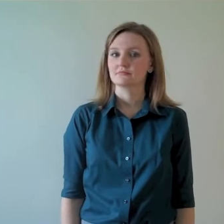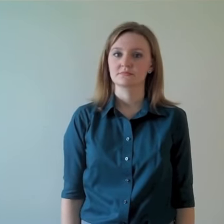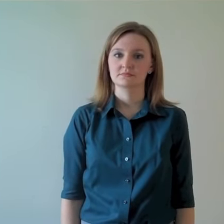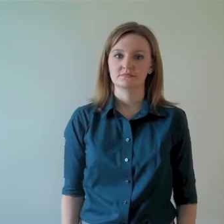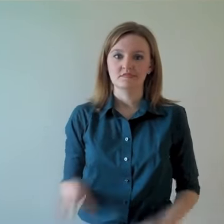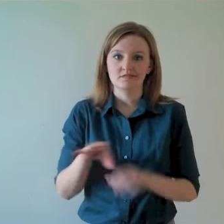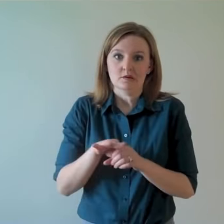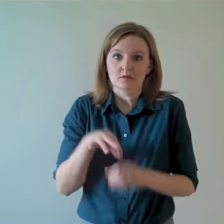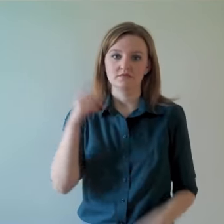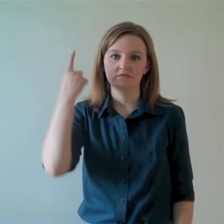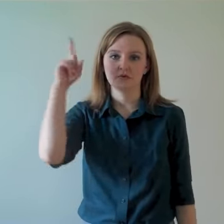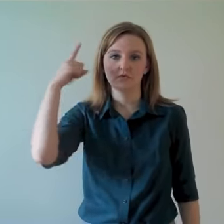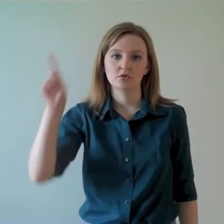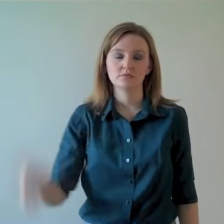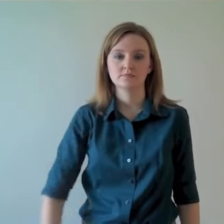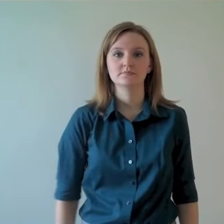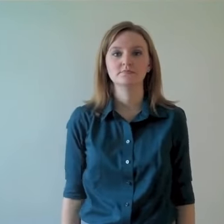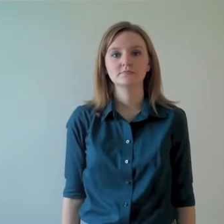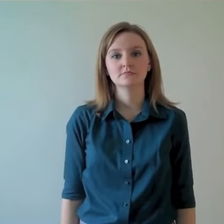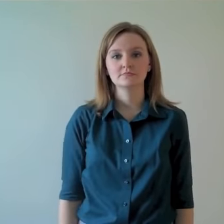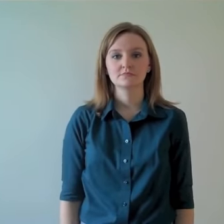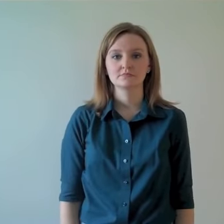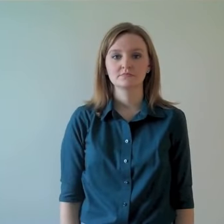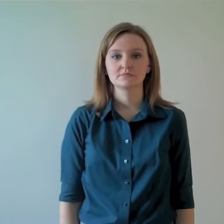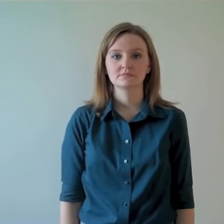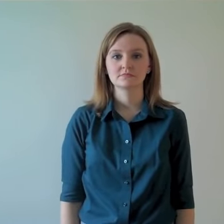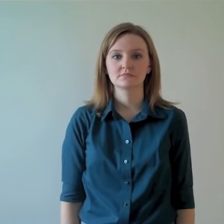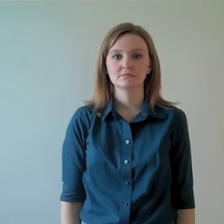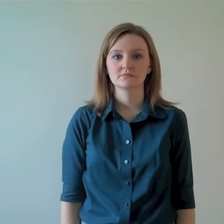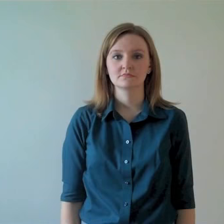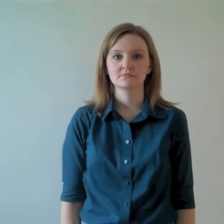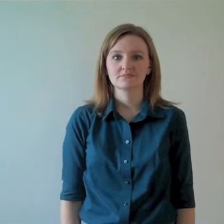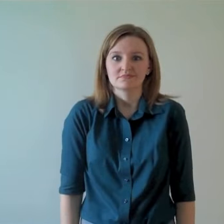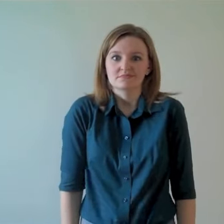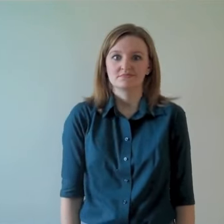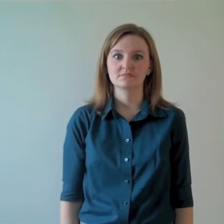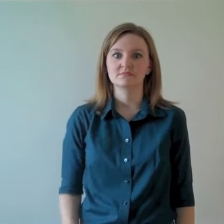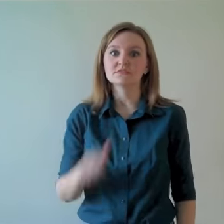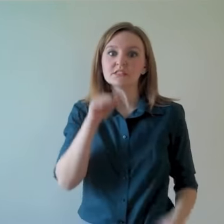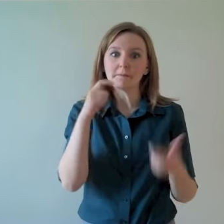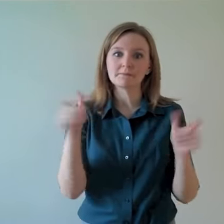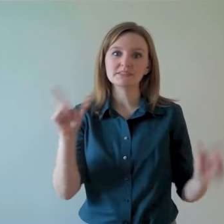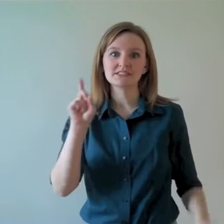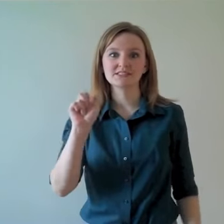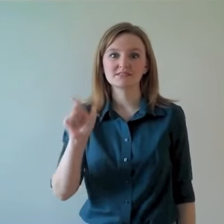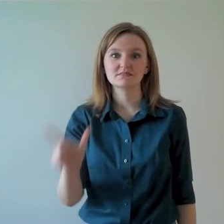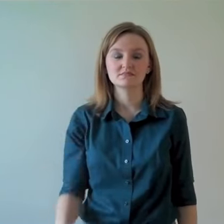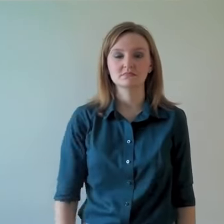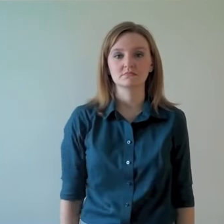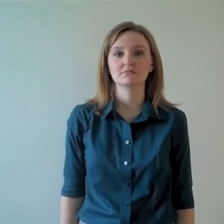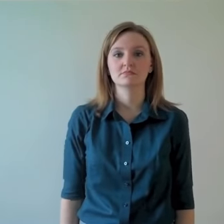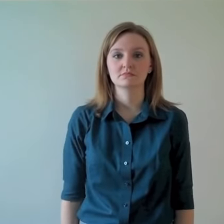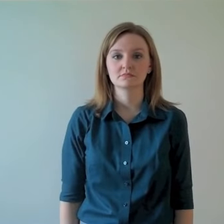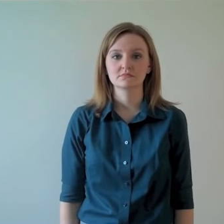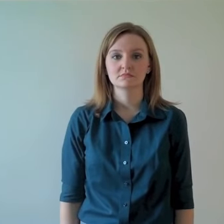I mean, what's the point in voting? It's no big deal.